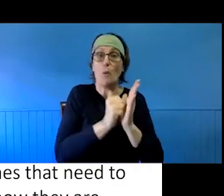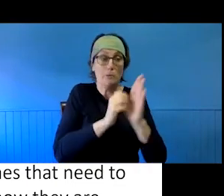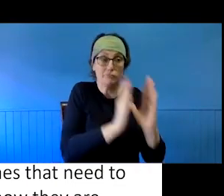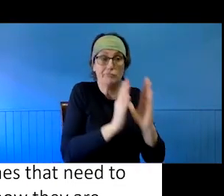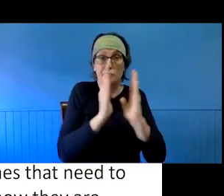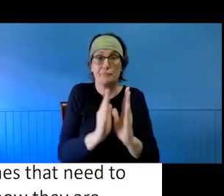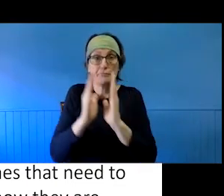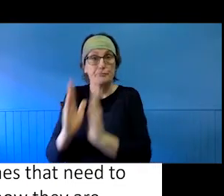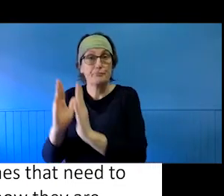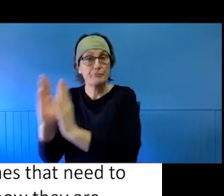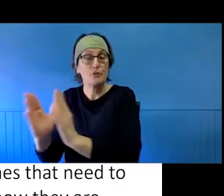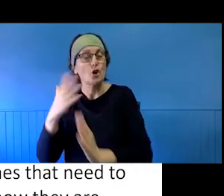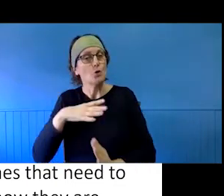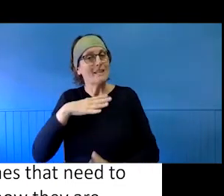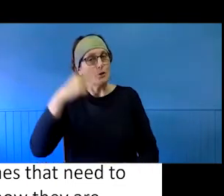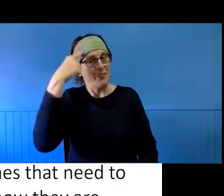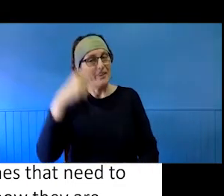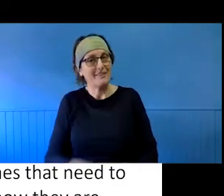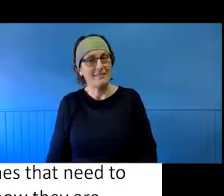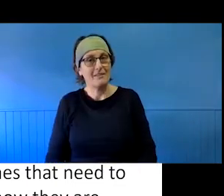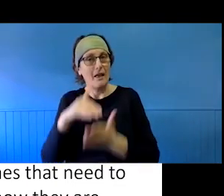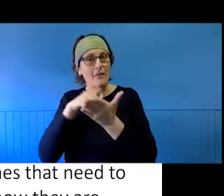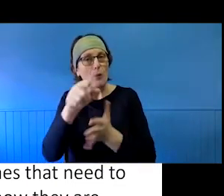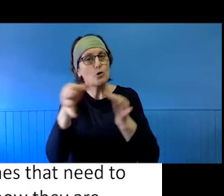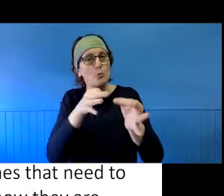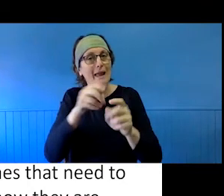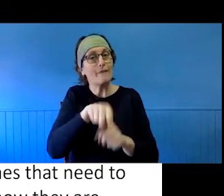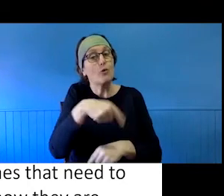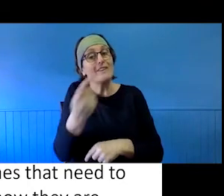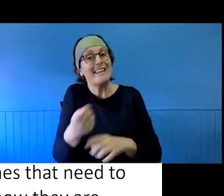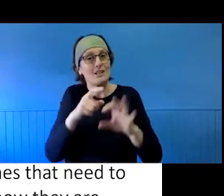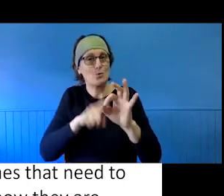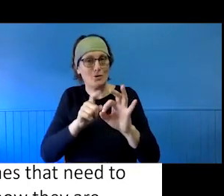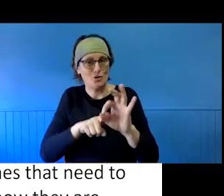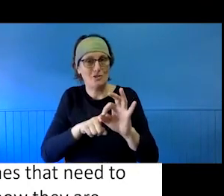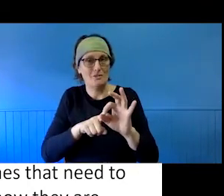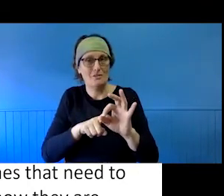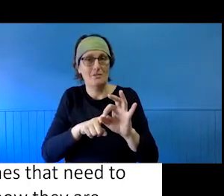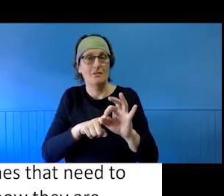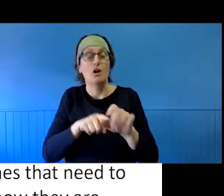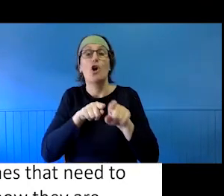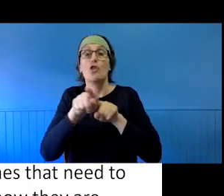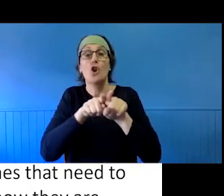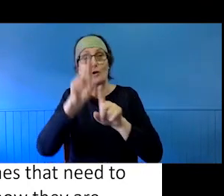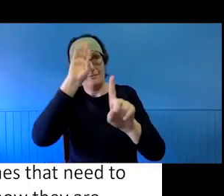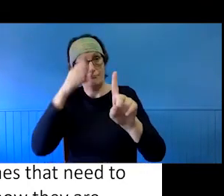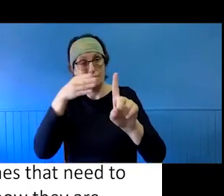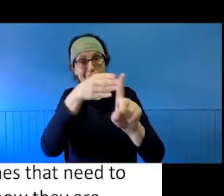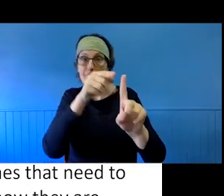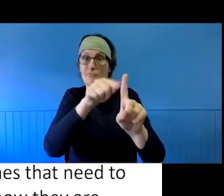need to ask yourself that because that's going to happen plan for the next question, which is, "What are the learning outcomes?" So are the